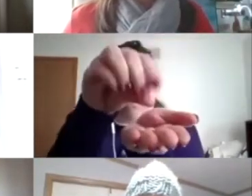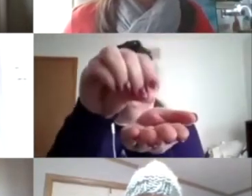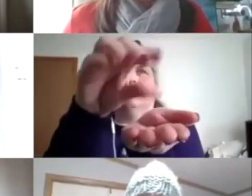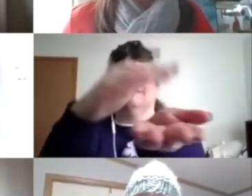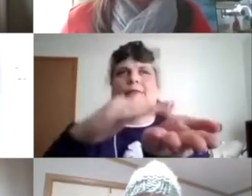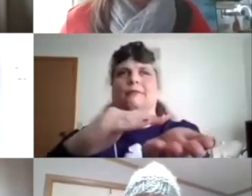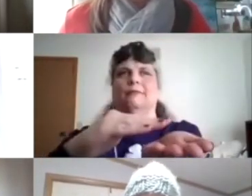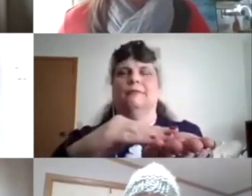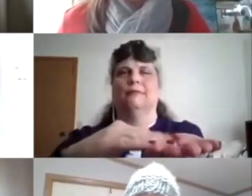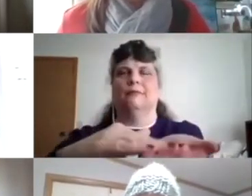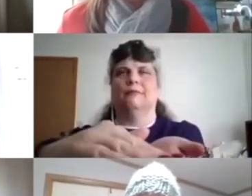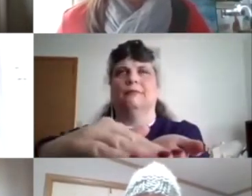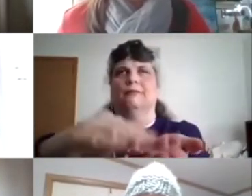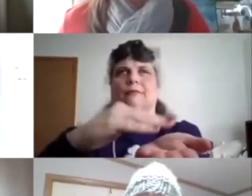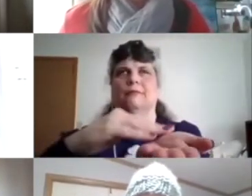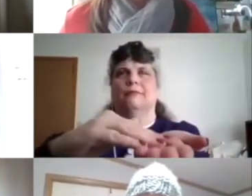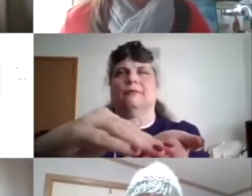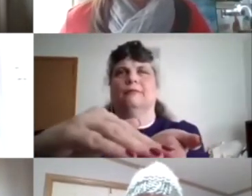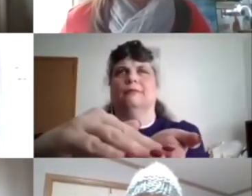eight braillers brailing